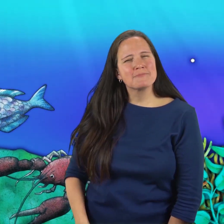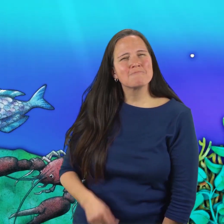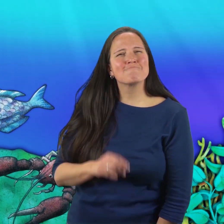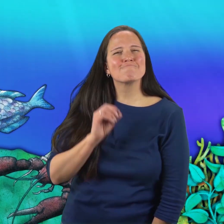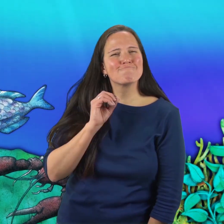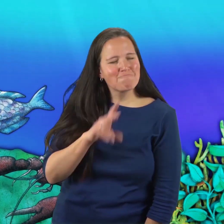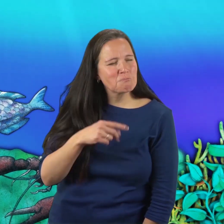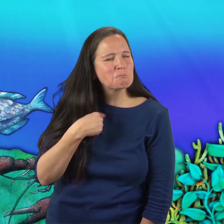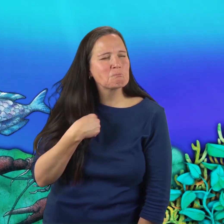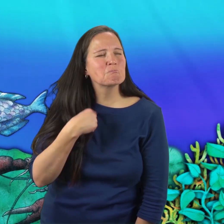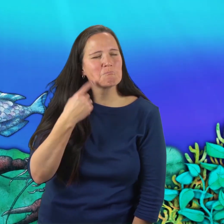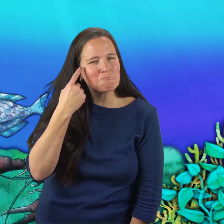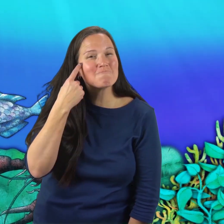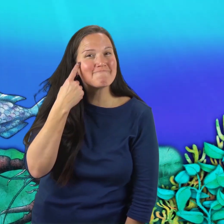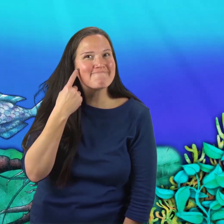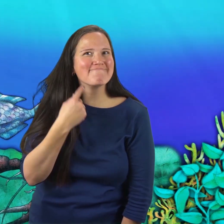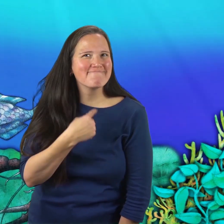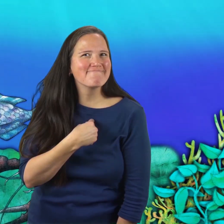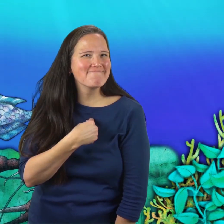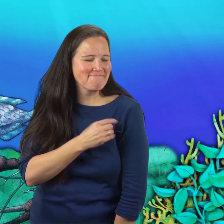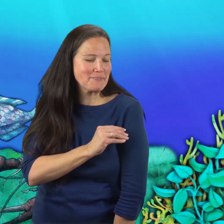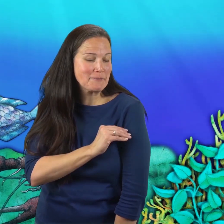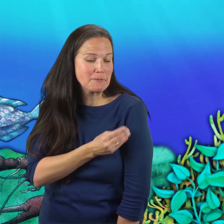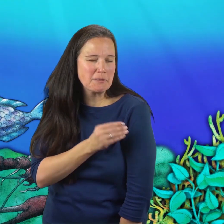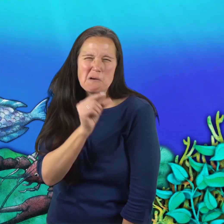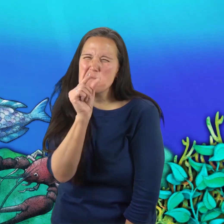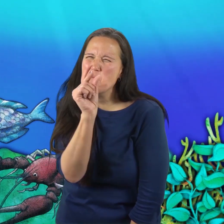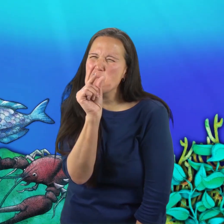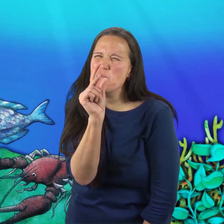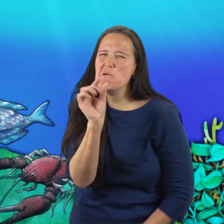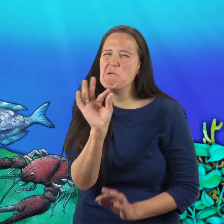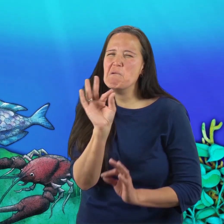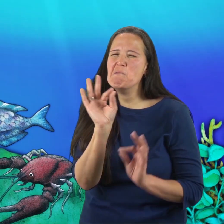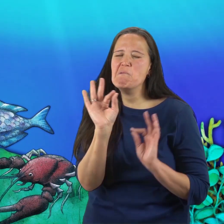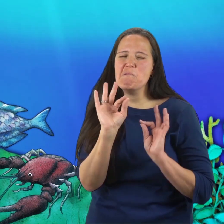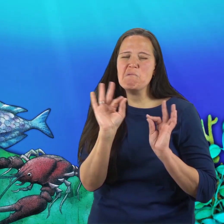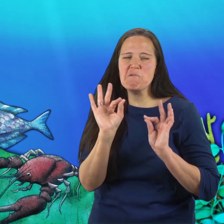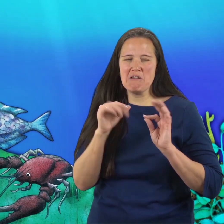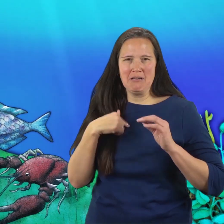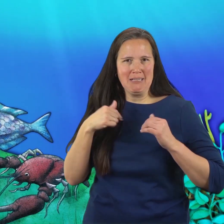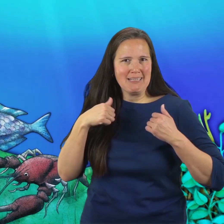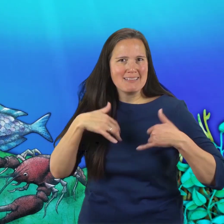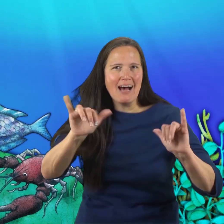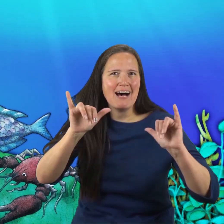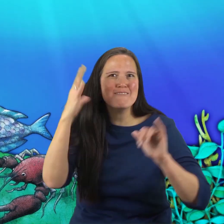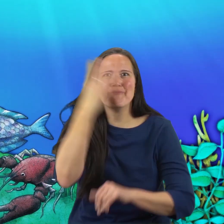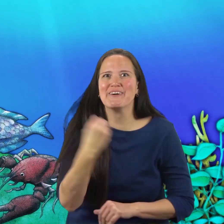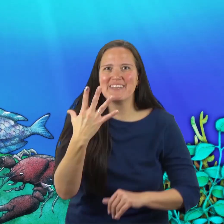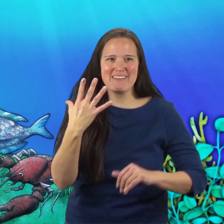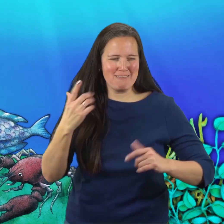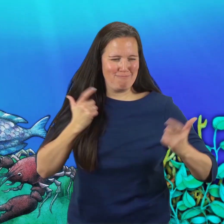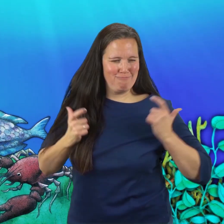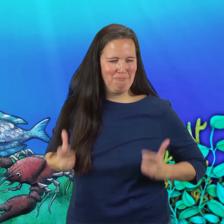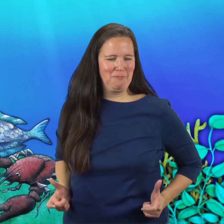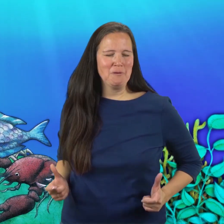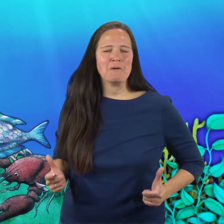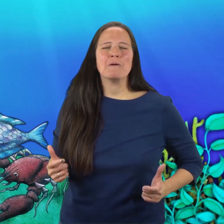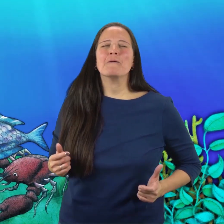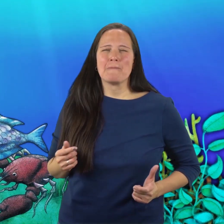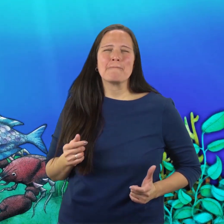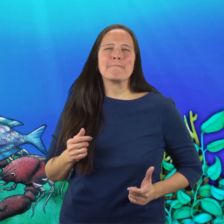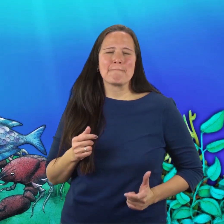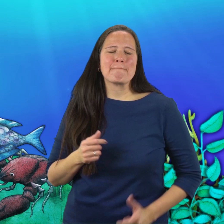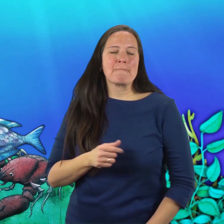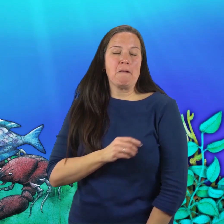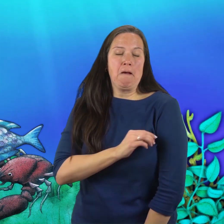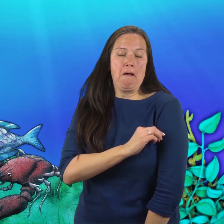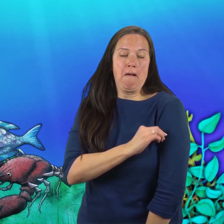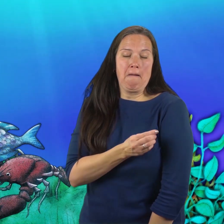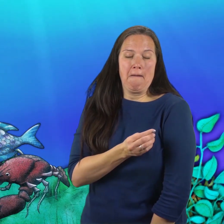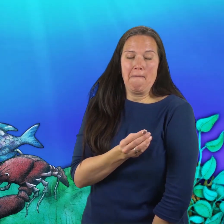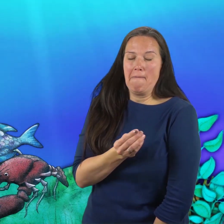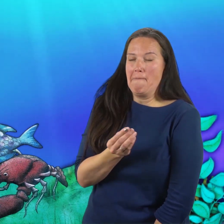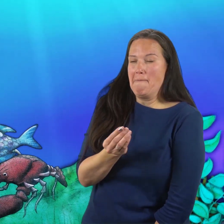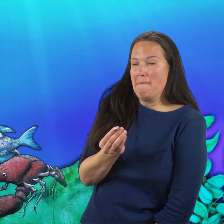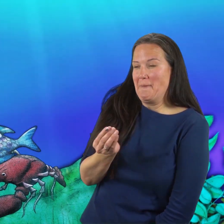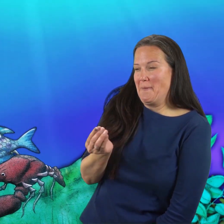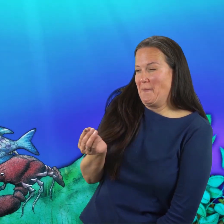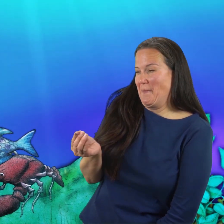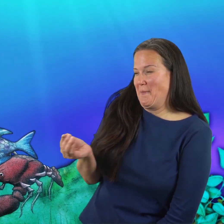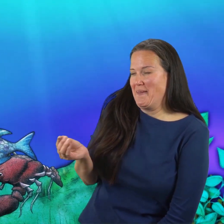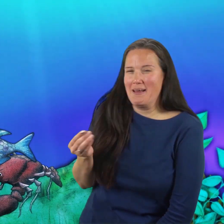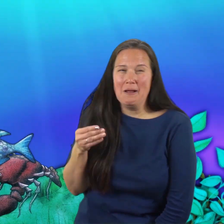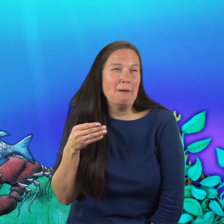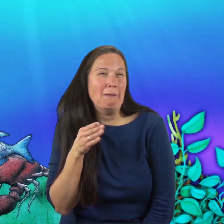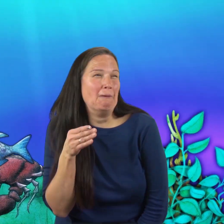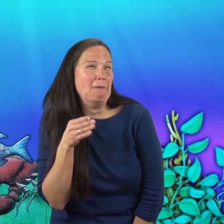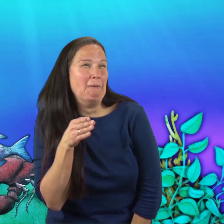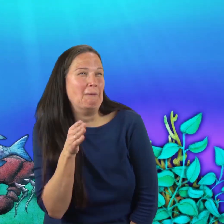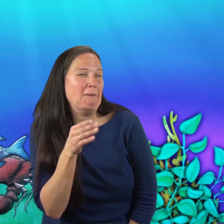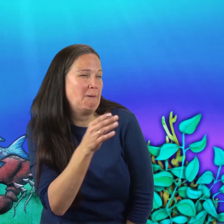Carefully, the Rainbow Fish pulled out the smallest scale and gave it to the little fish.